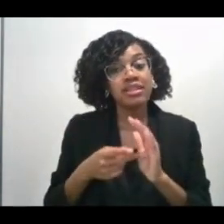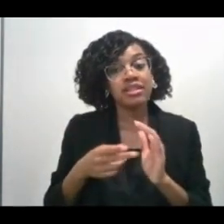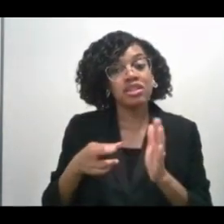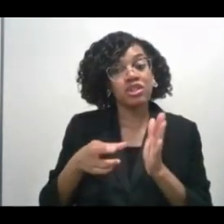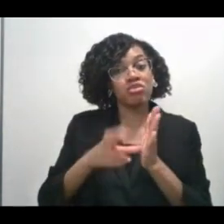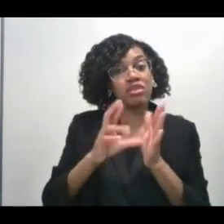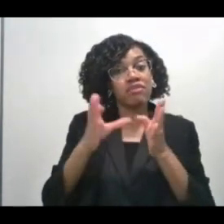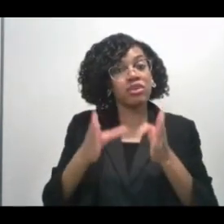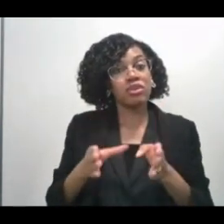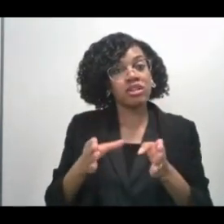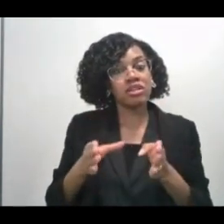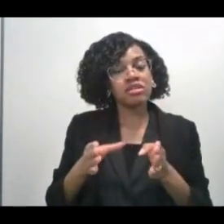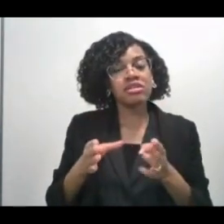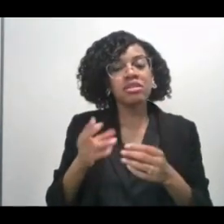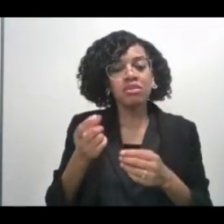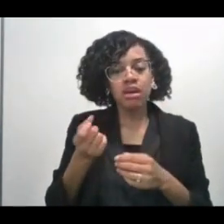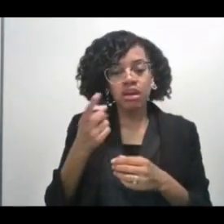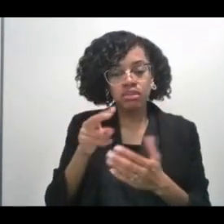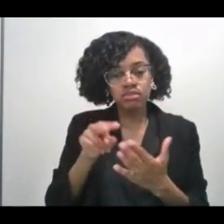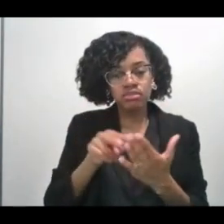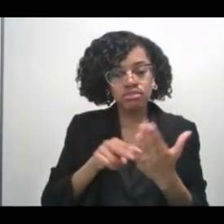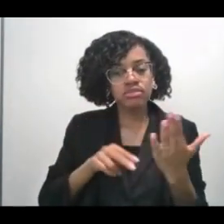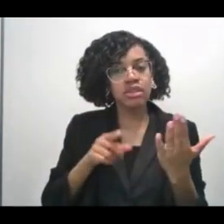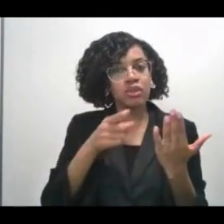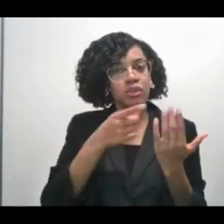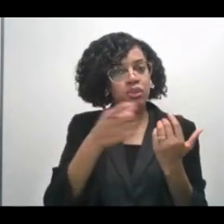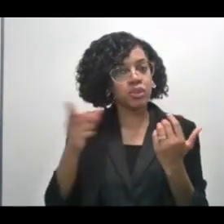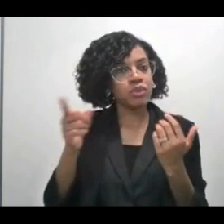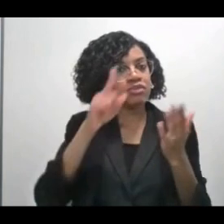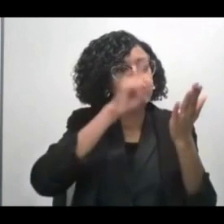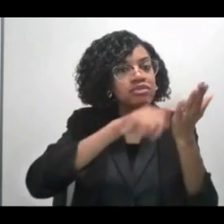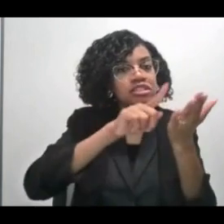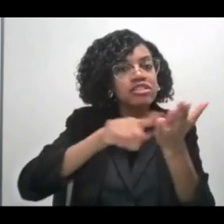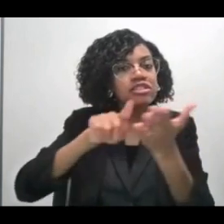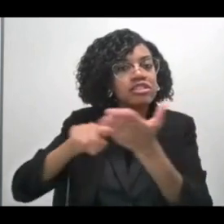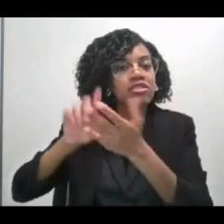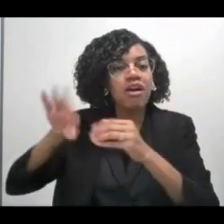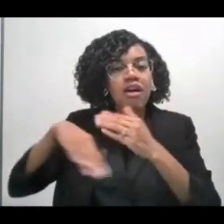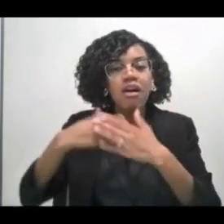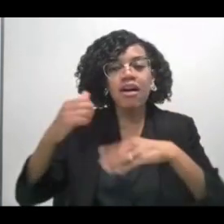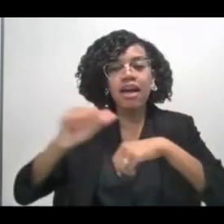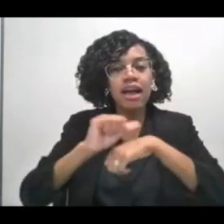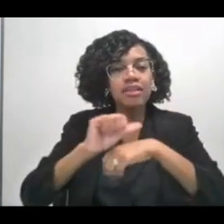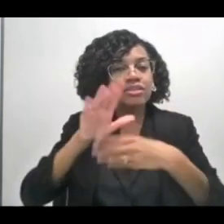the climate related hazards in your business and community. And you have a solution for addressing them.